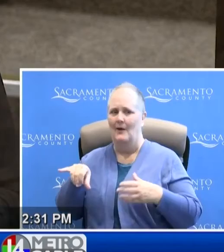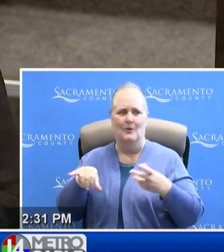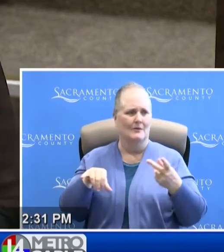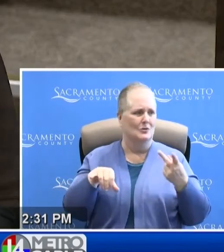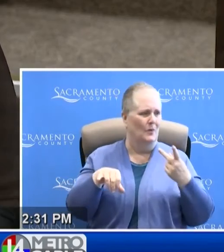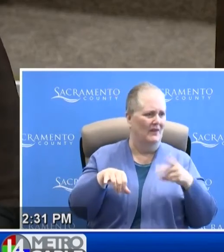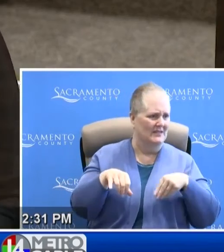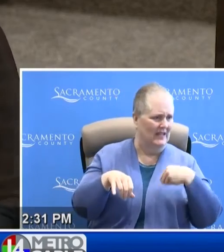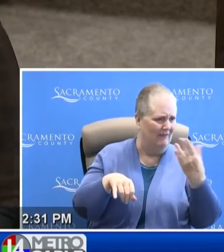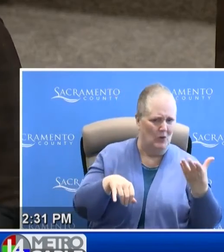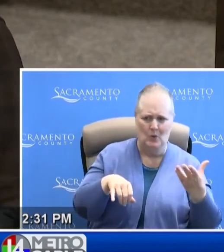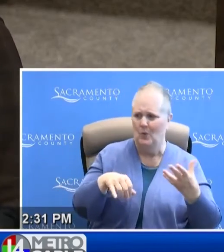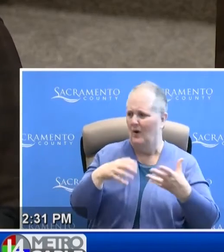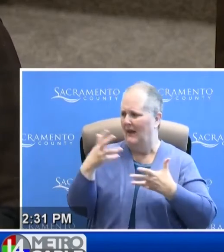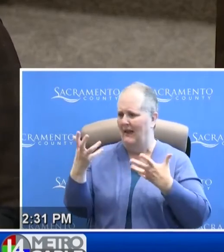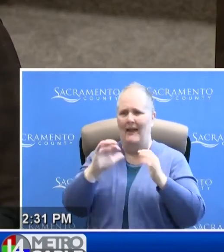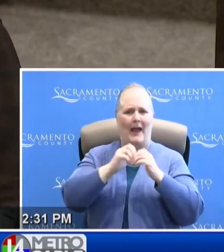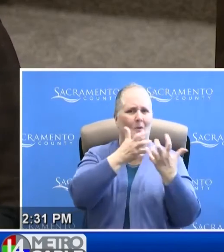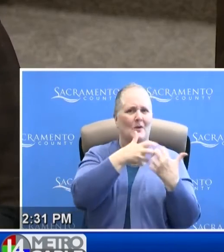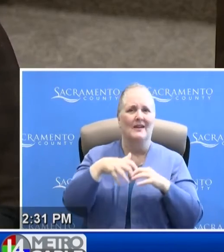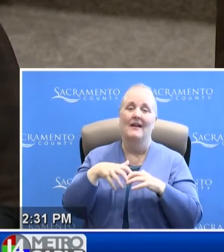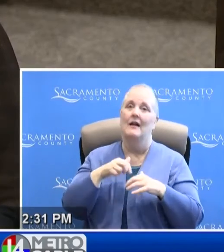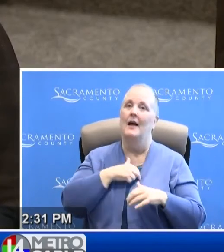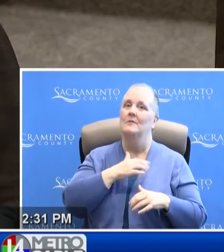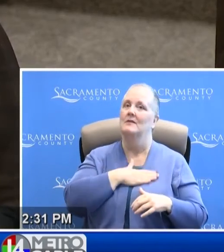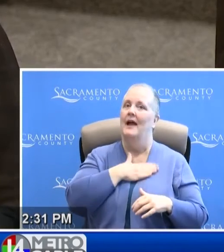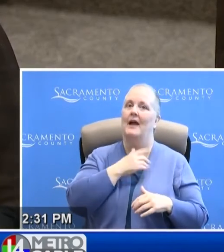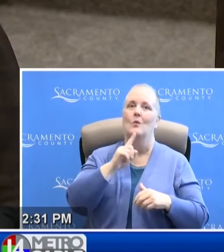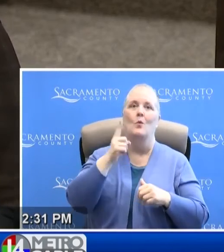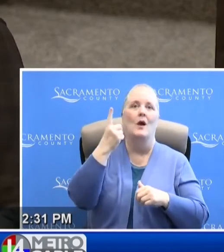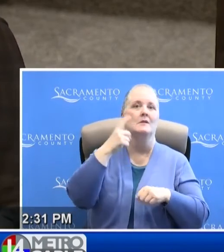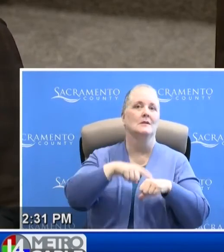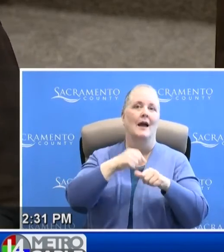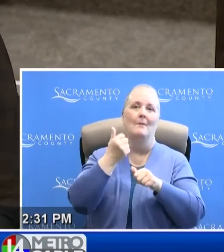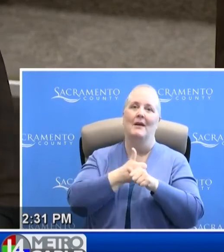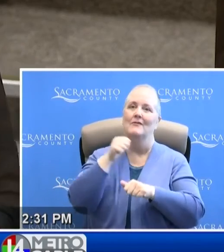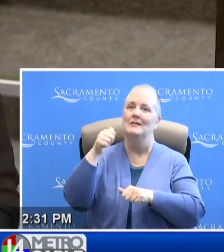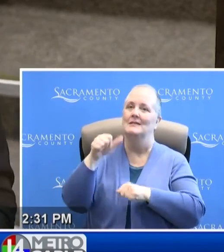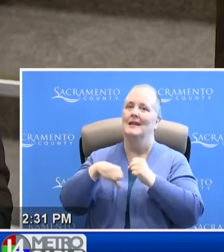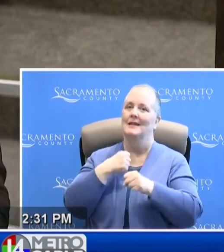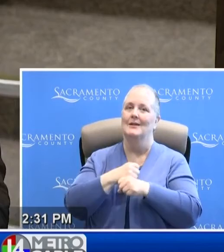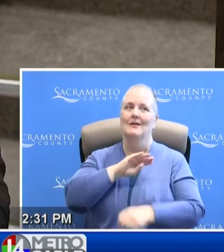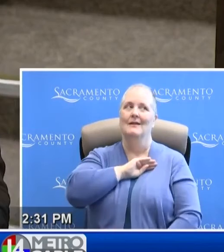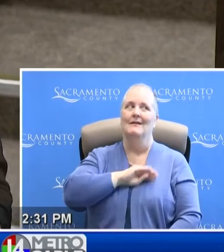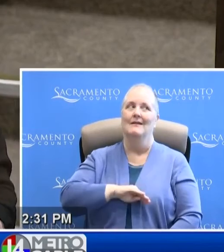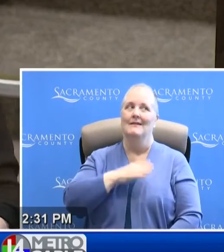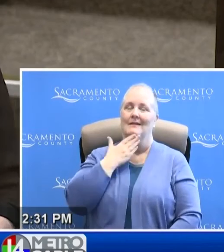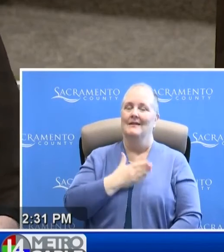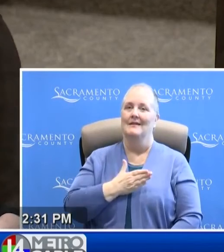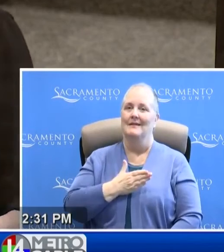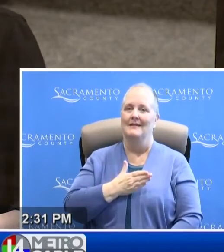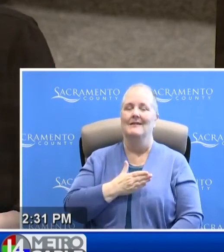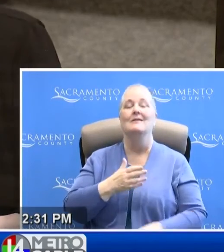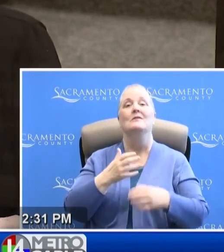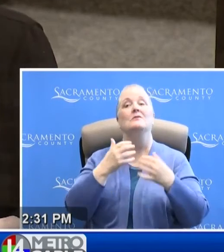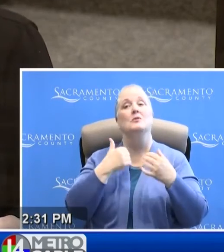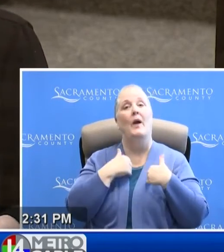And I'm so glad we only do this once every ten years. So with that, I have a resolution here